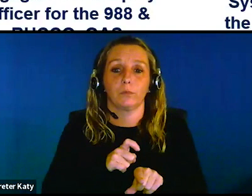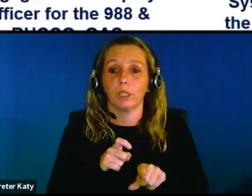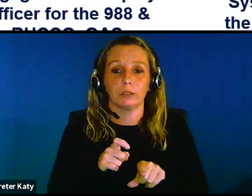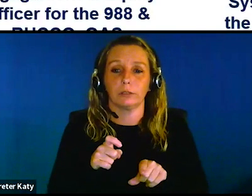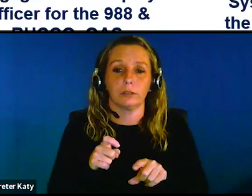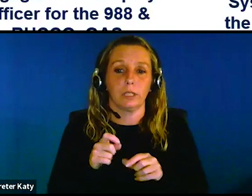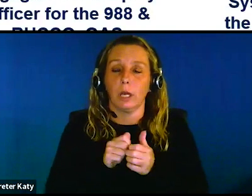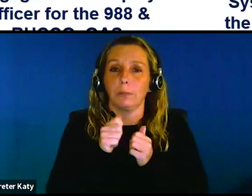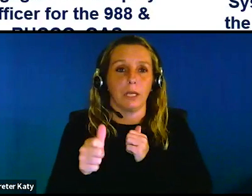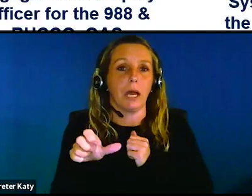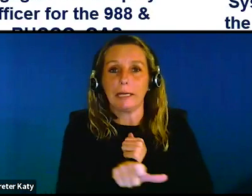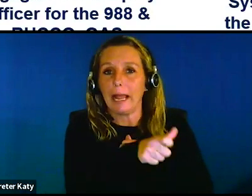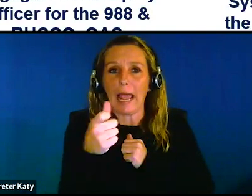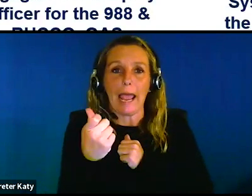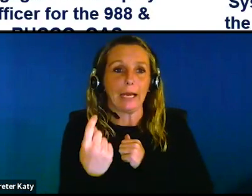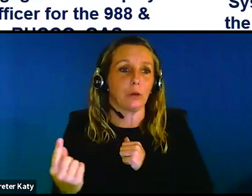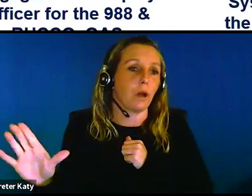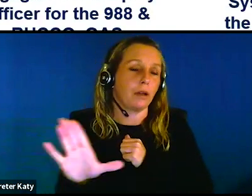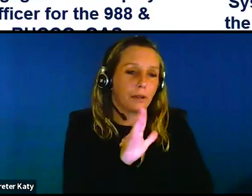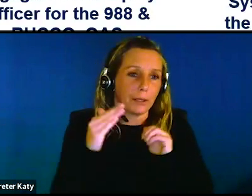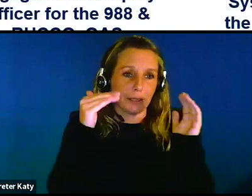I think any around expectations at SAMHSA.